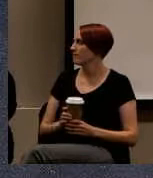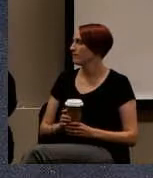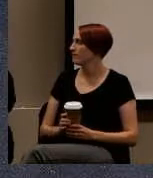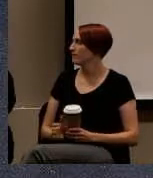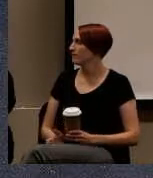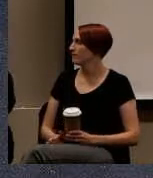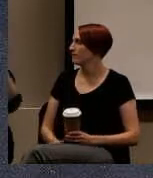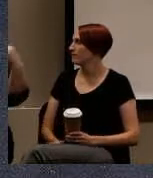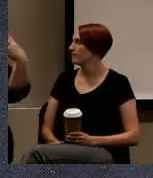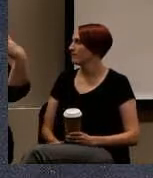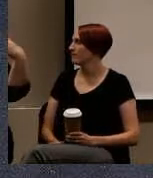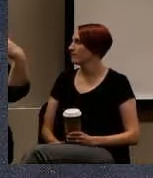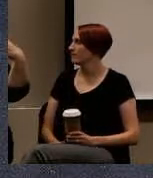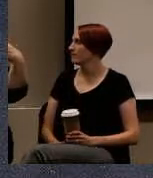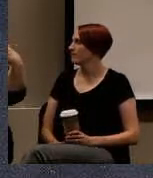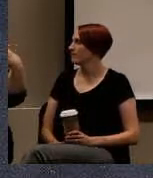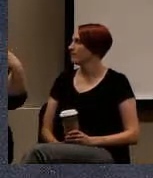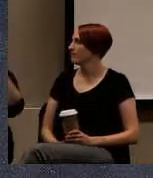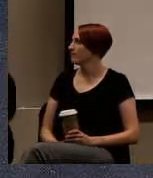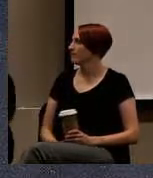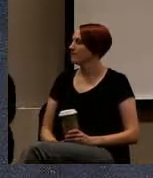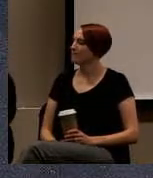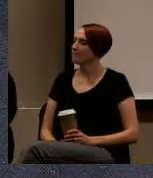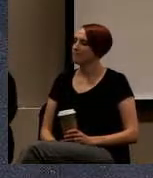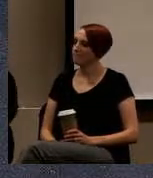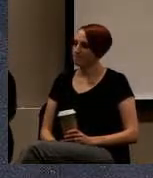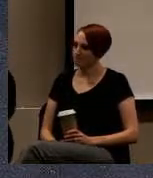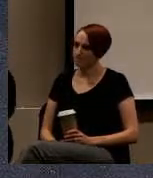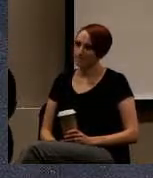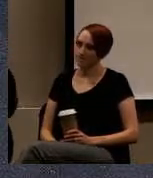to be able to see things.